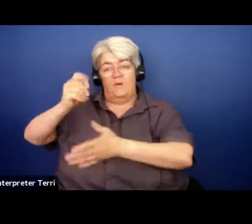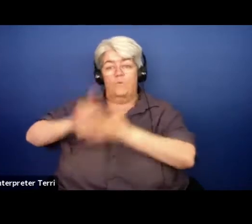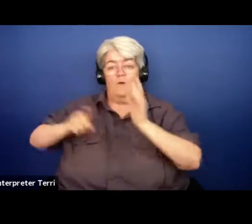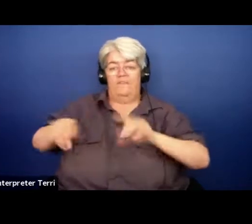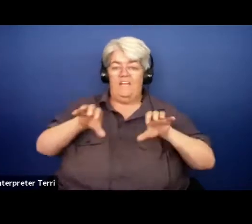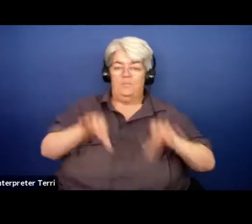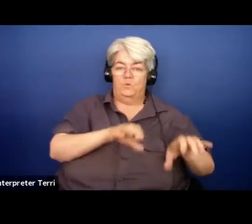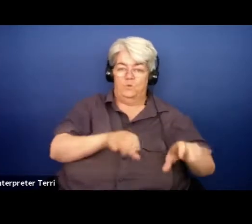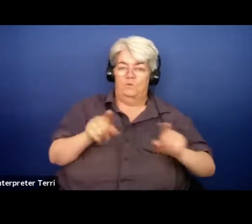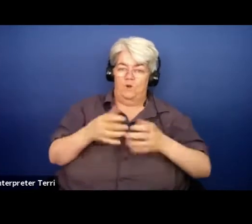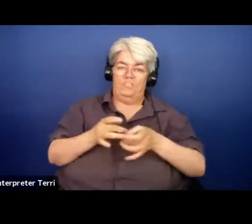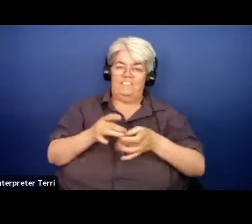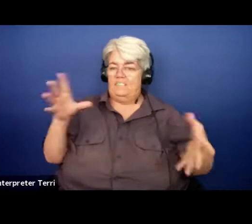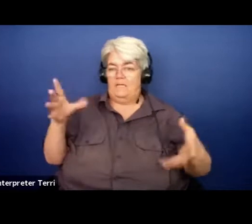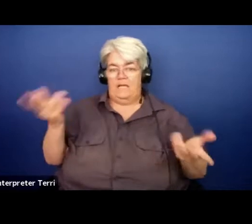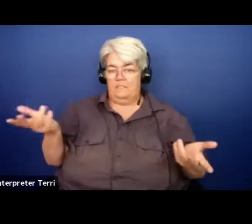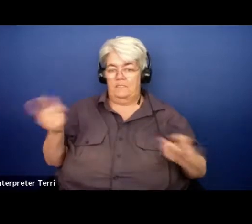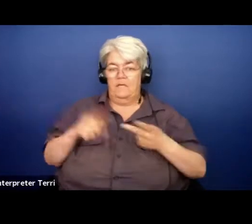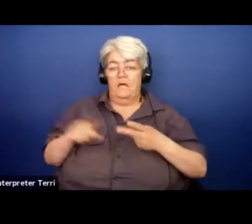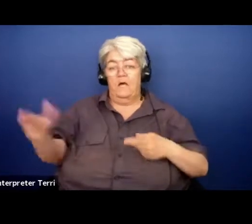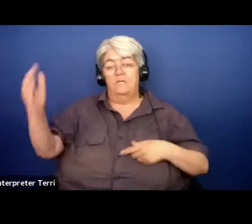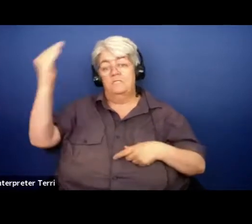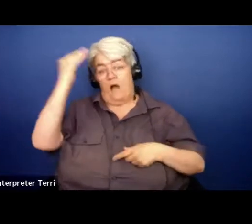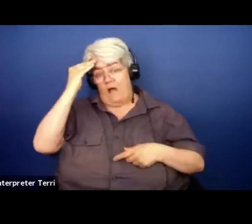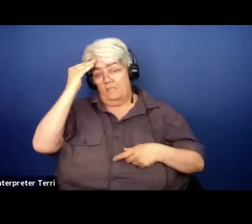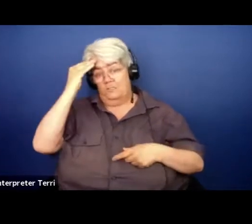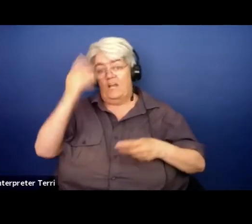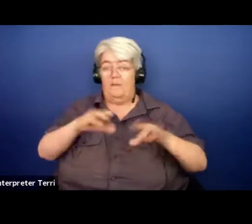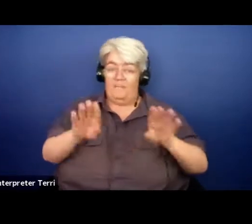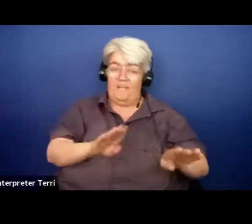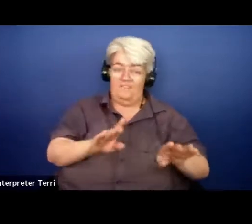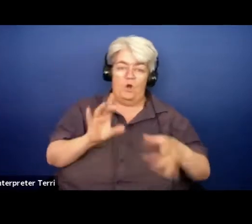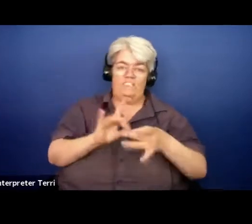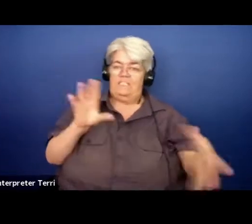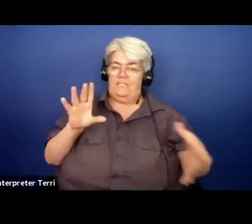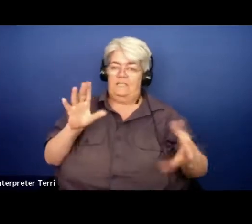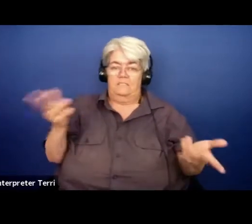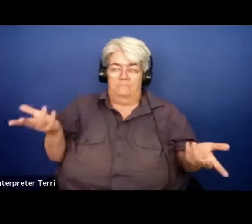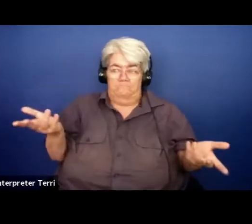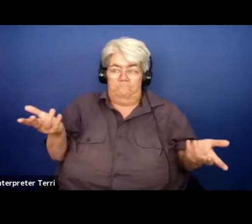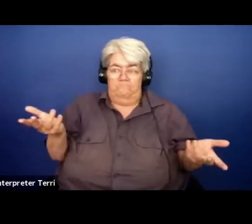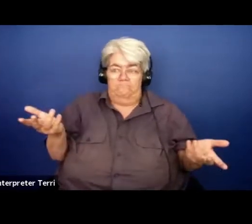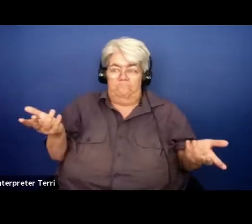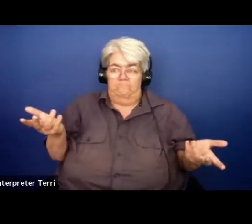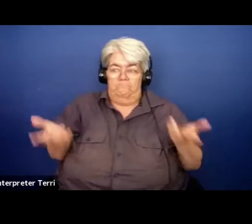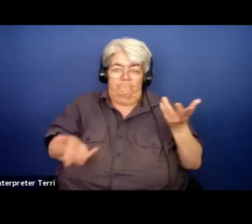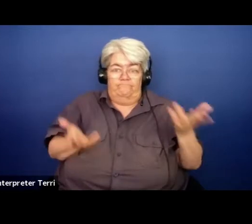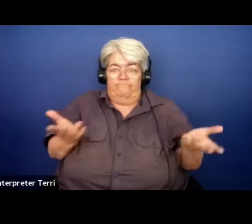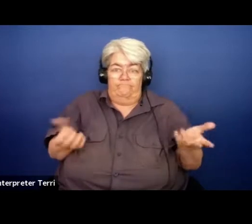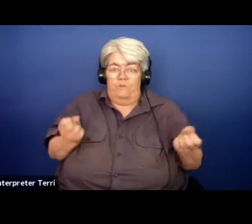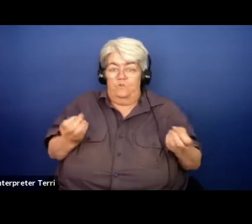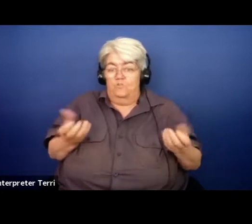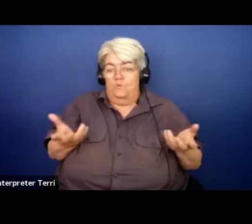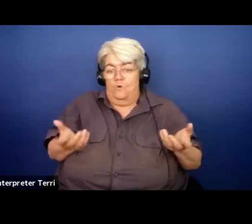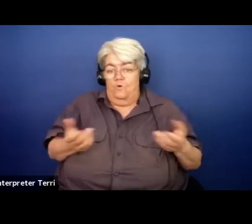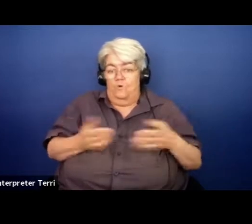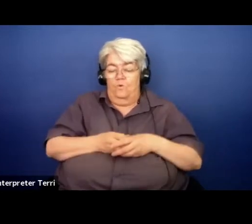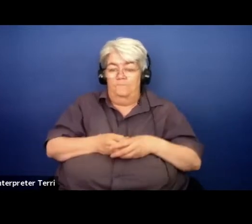is a disconnection between knowledge and behavior. So I think where we draw that line depends